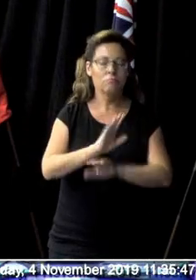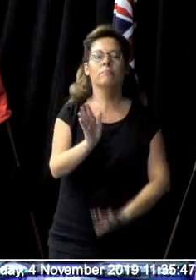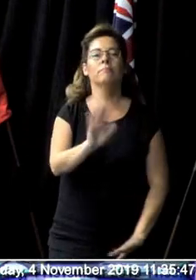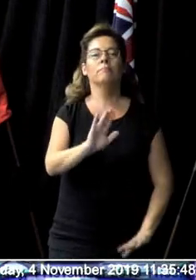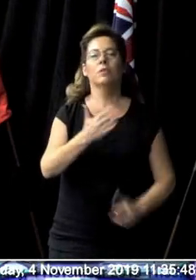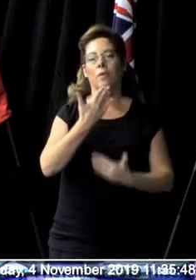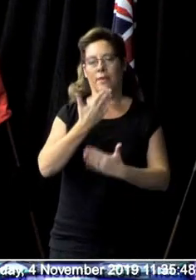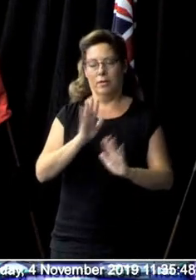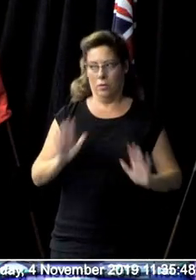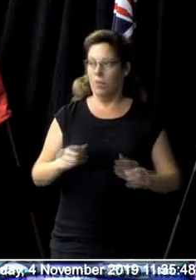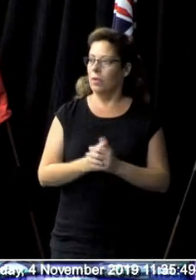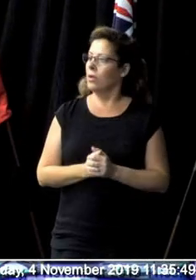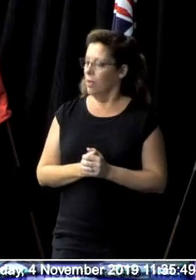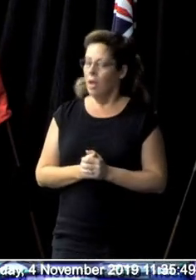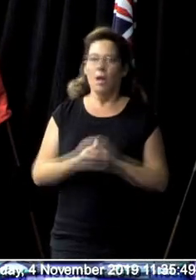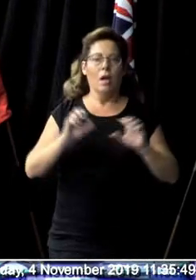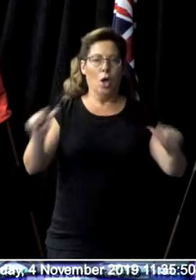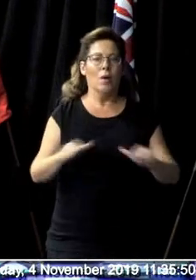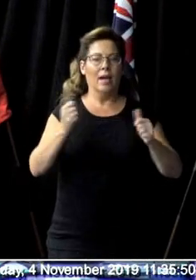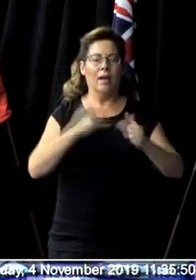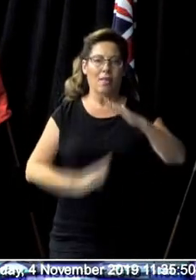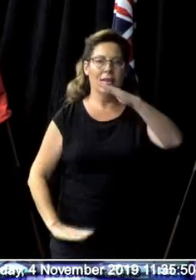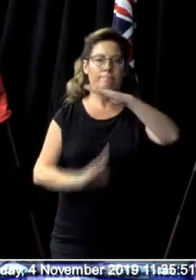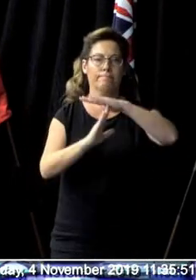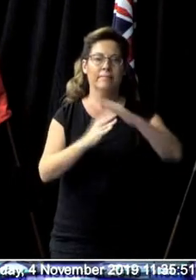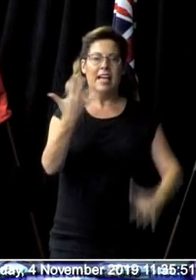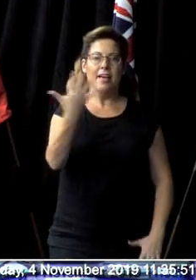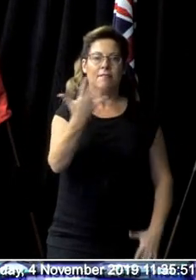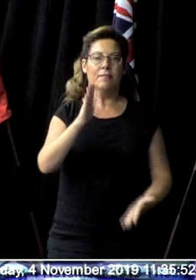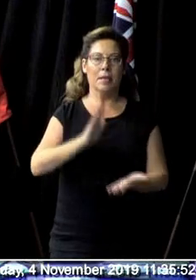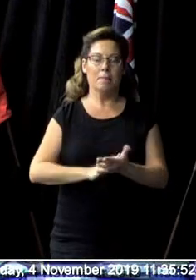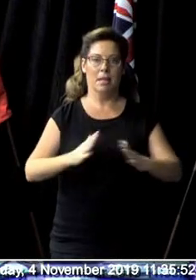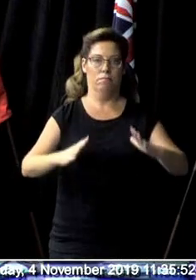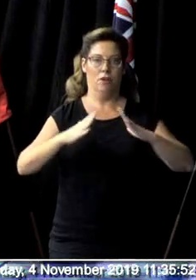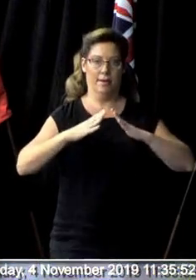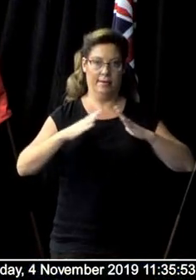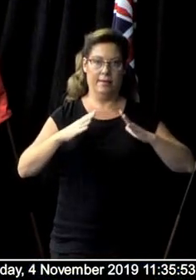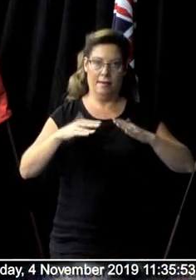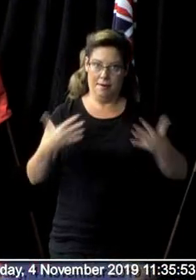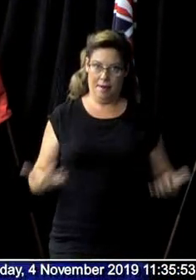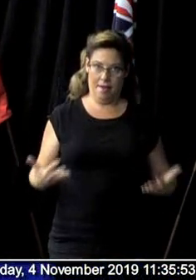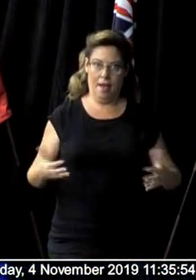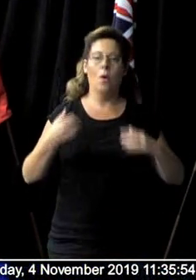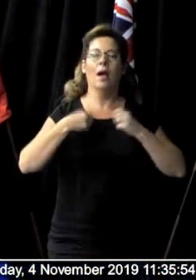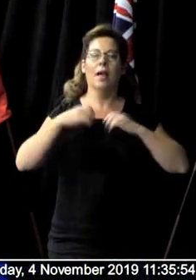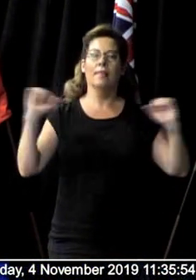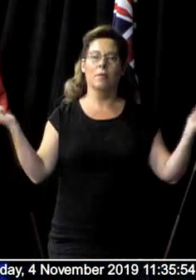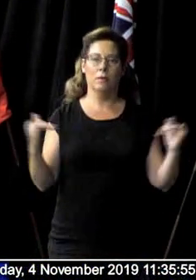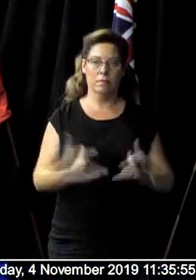Alright. Well, we will take a break of about quarter of an hour, and we shall resume with what